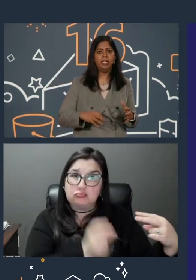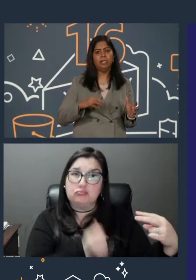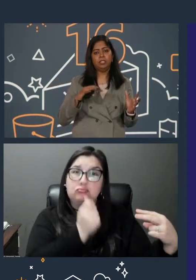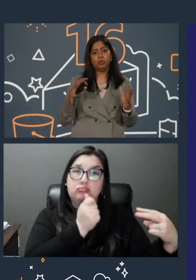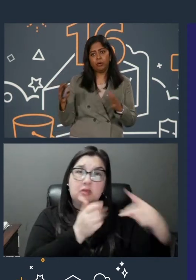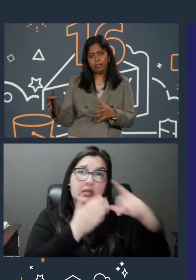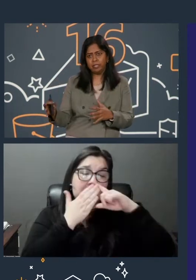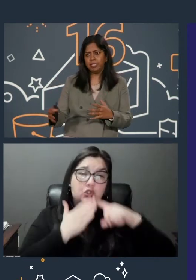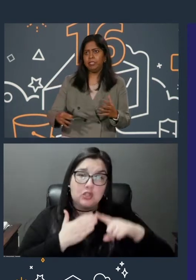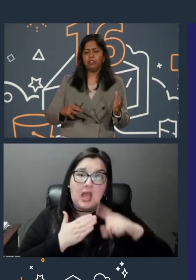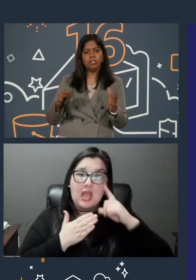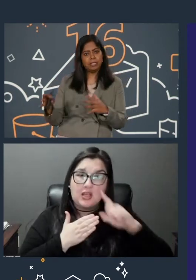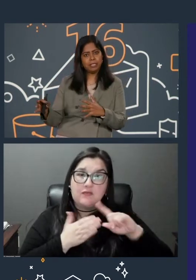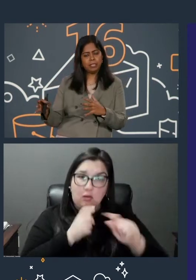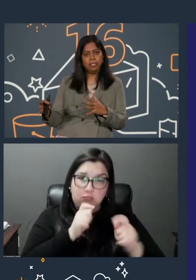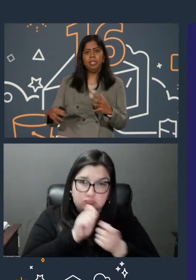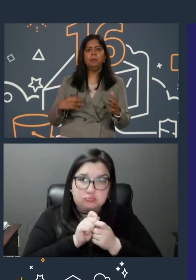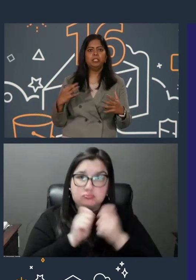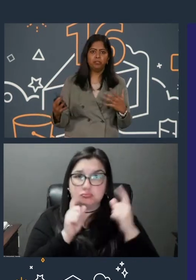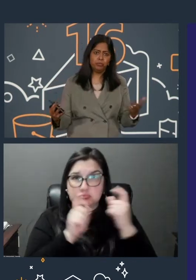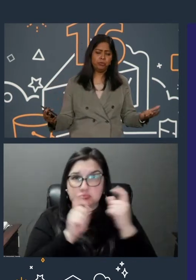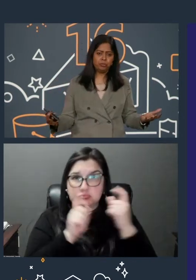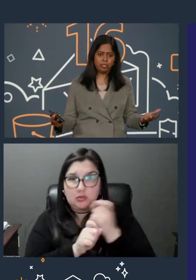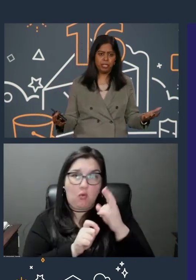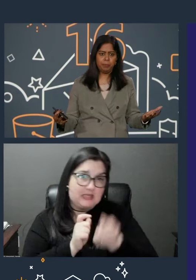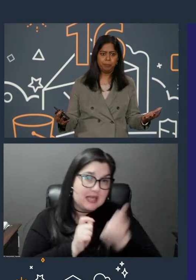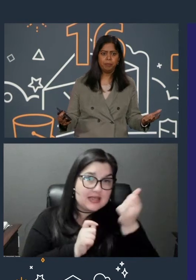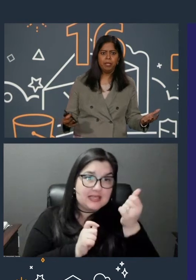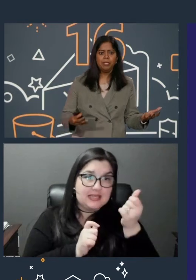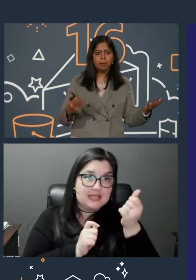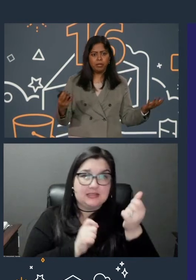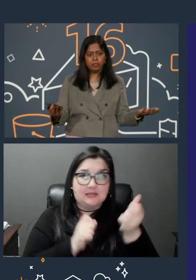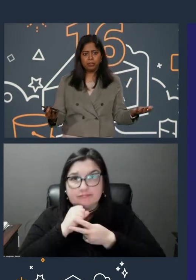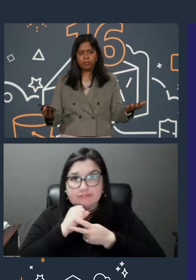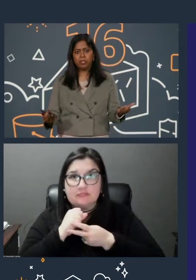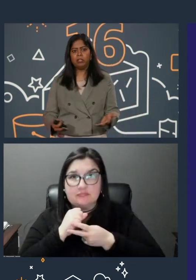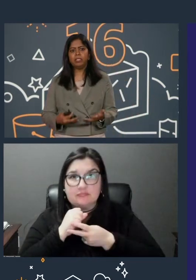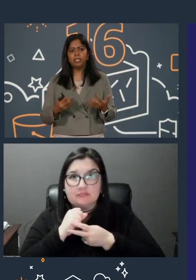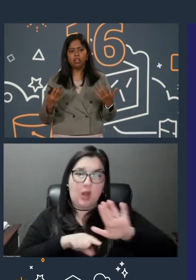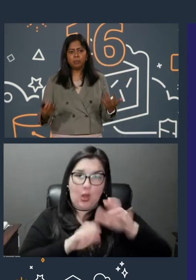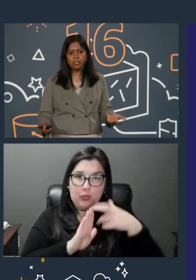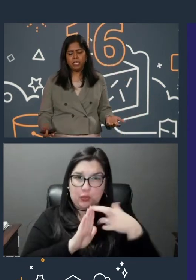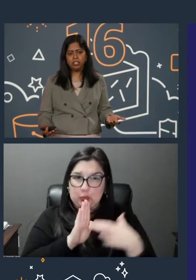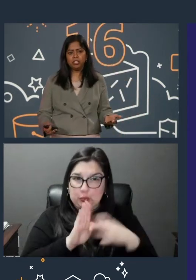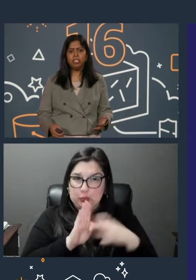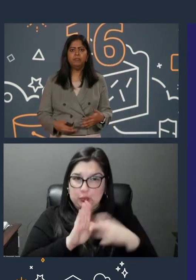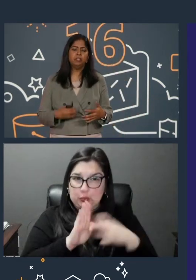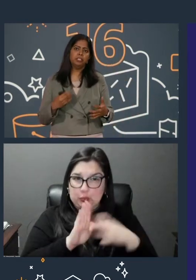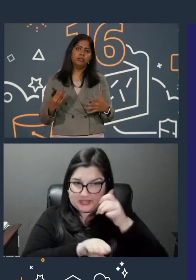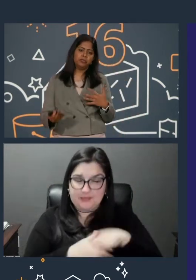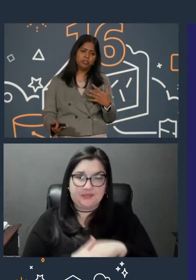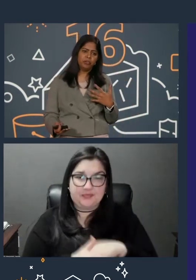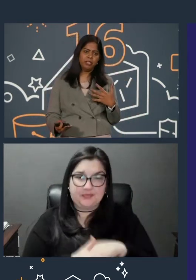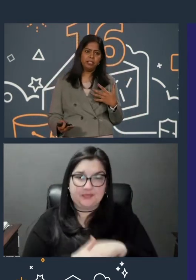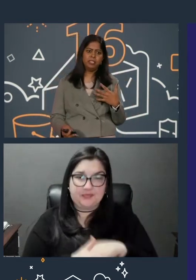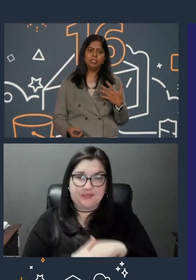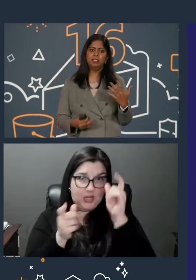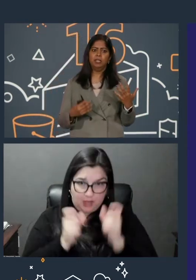and it is quarantined or deleted based on the rules you set up. Some others are data augmentation, filter rows and records,